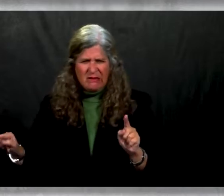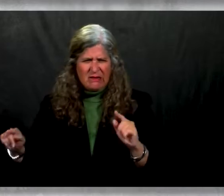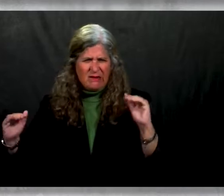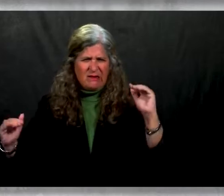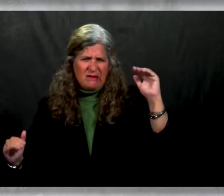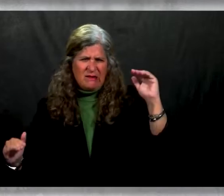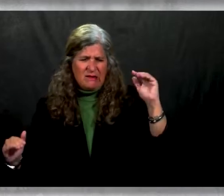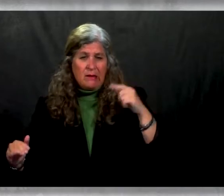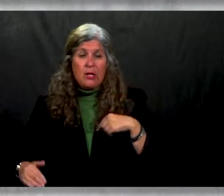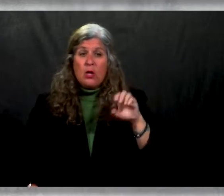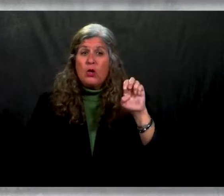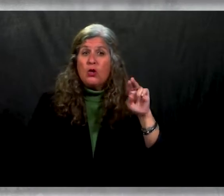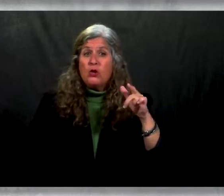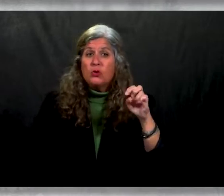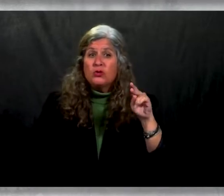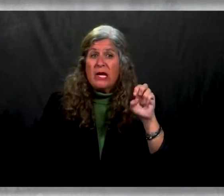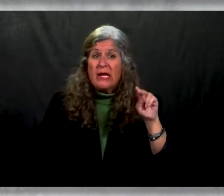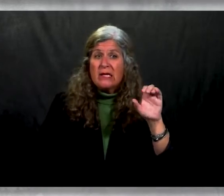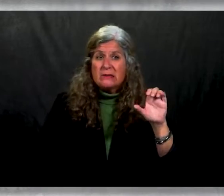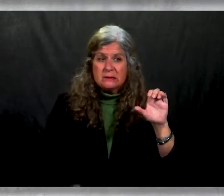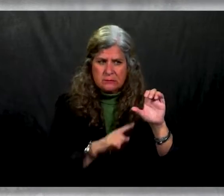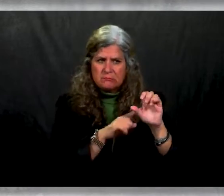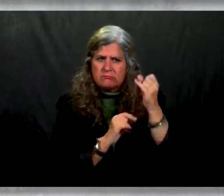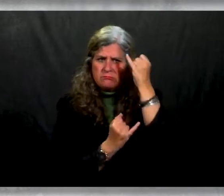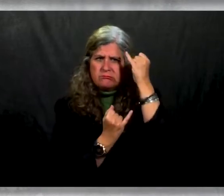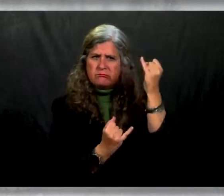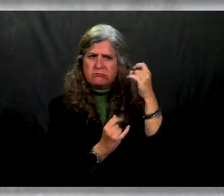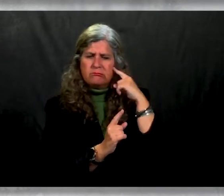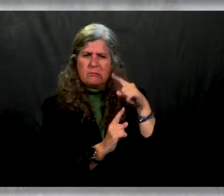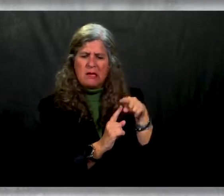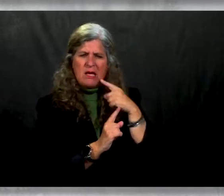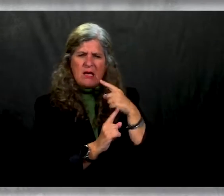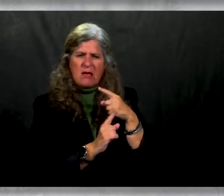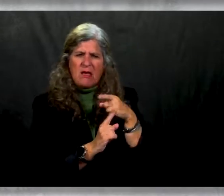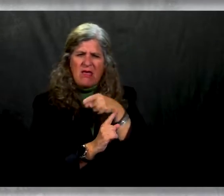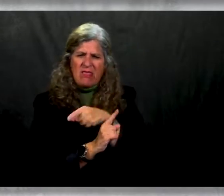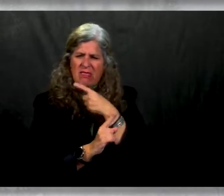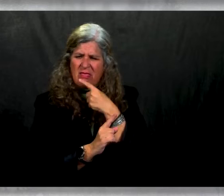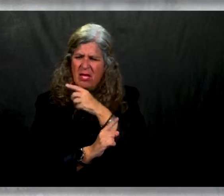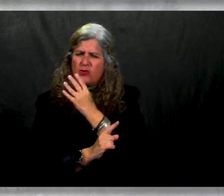reinforced the erroneous idea that Jews constituted a separate inferior race.